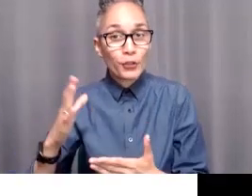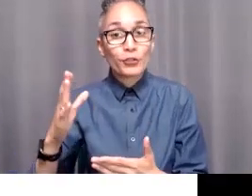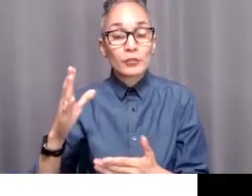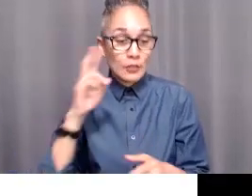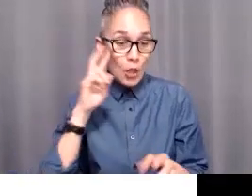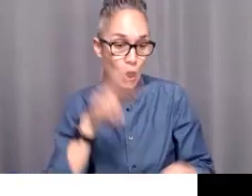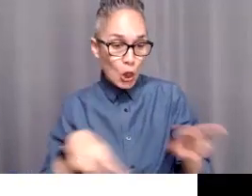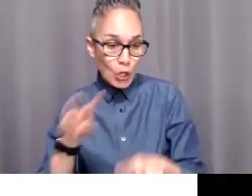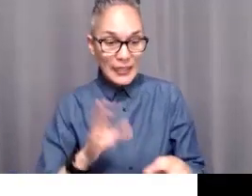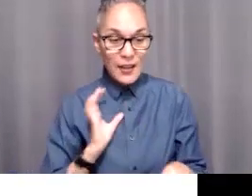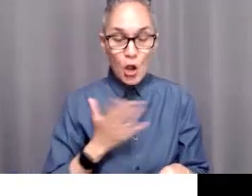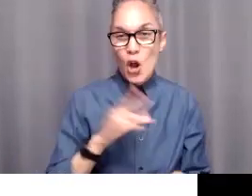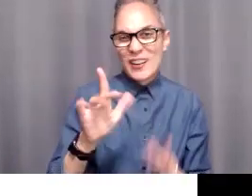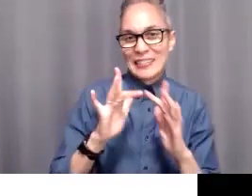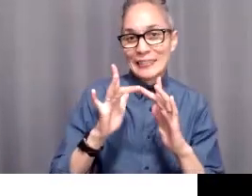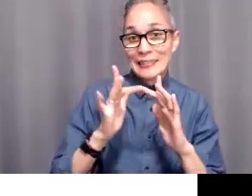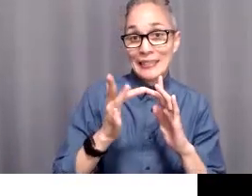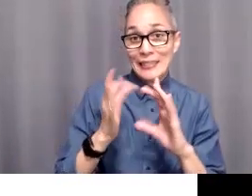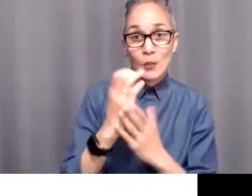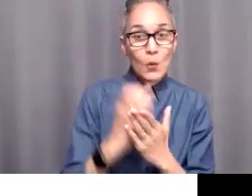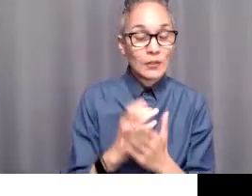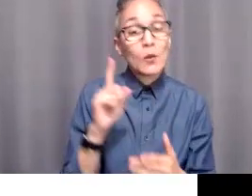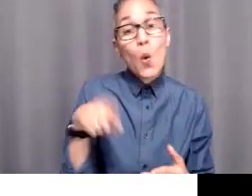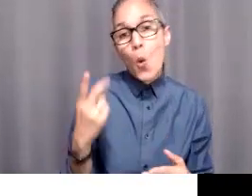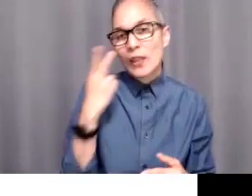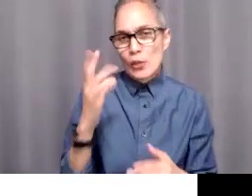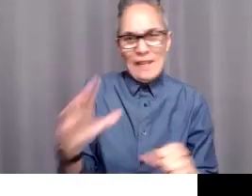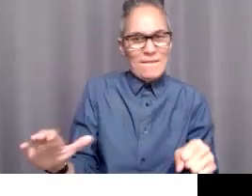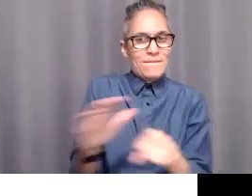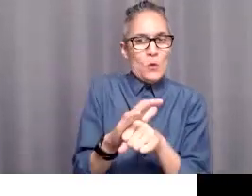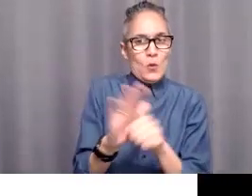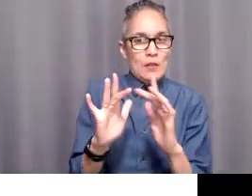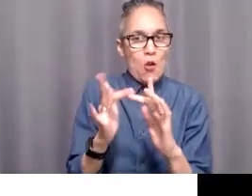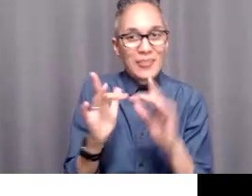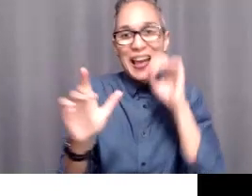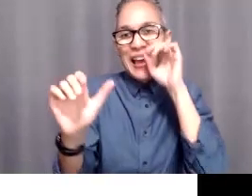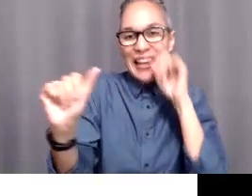DE courses, they're only looking at fully online, asynchronous courses.